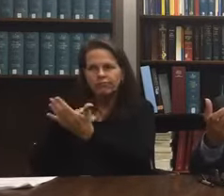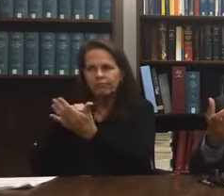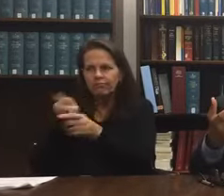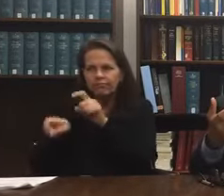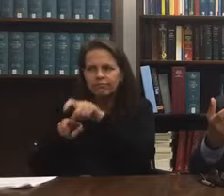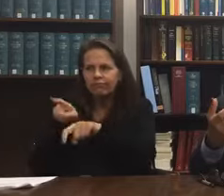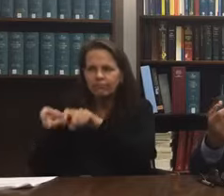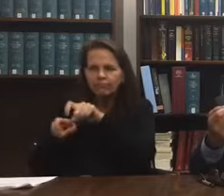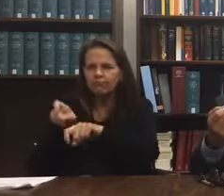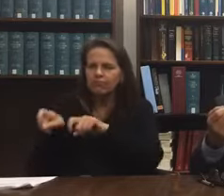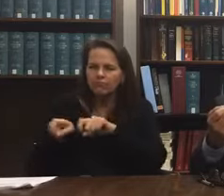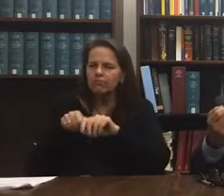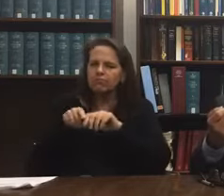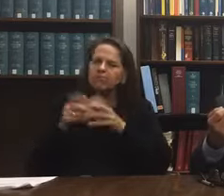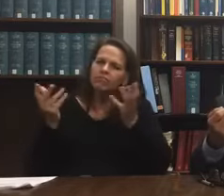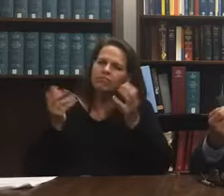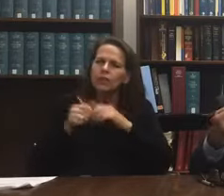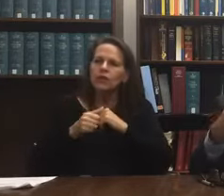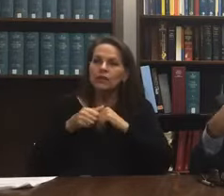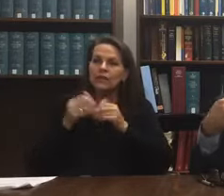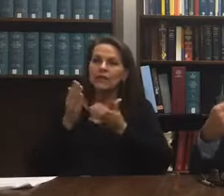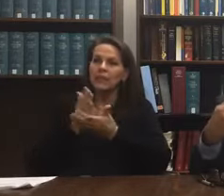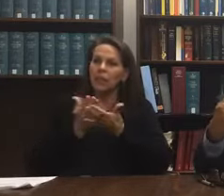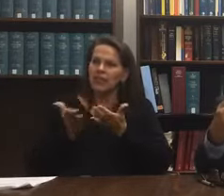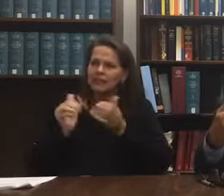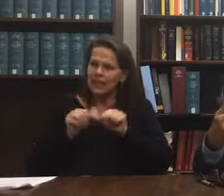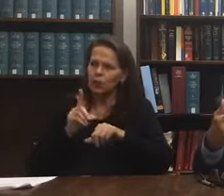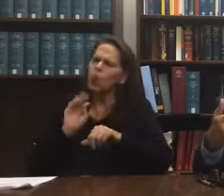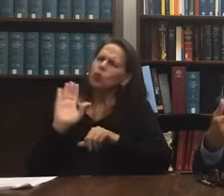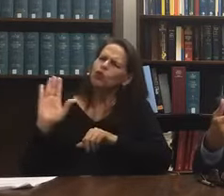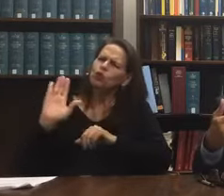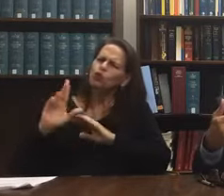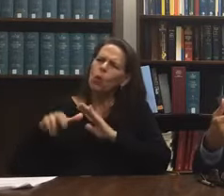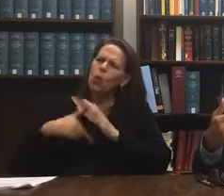you could do you know you could ask them what was their role in the decision so